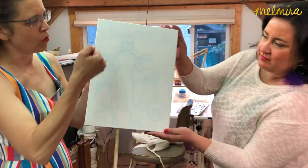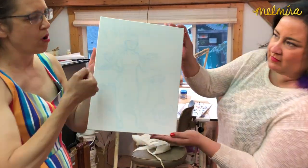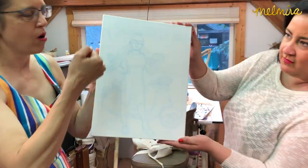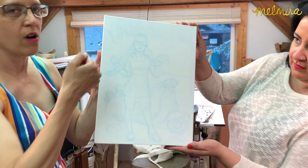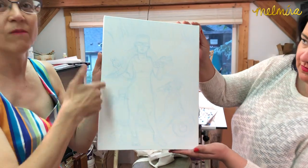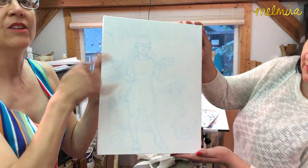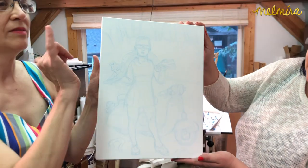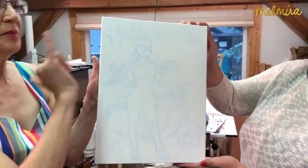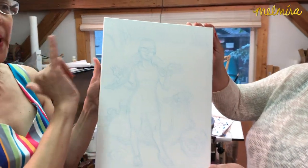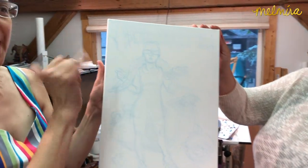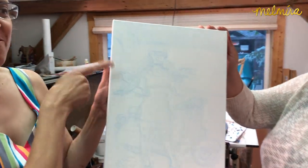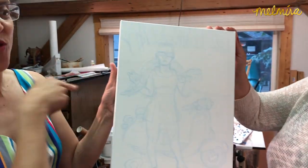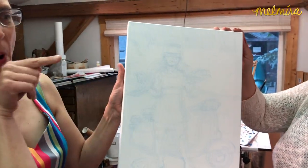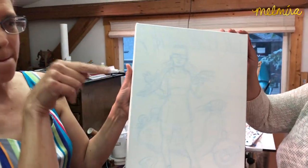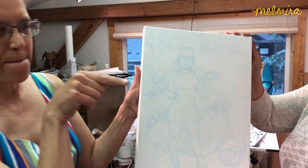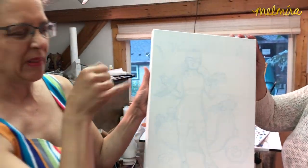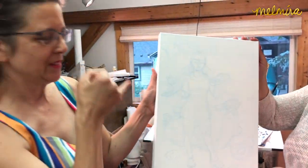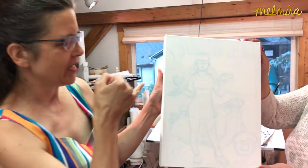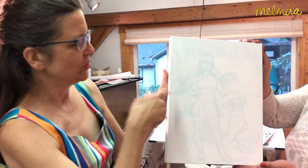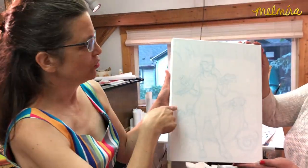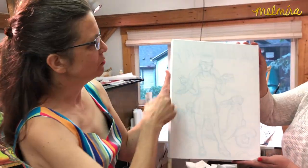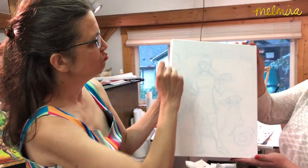It's a drawing from the sketch.